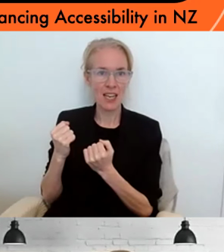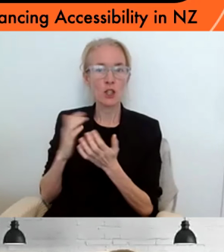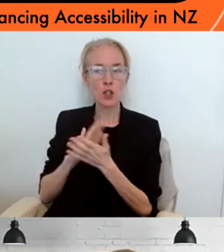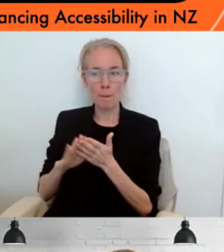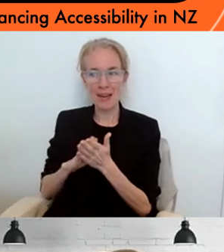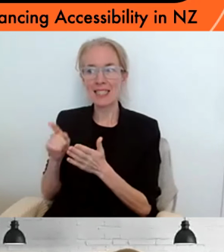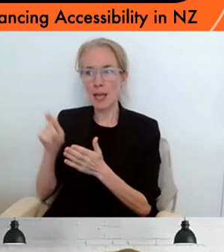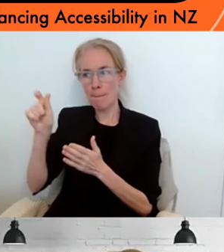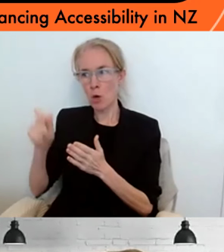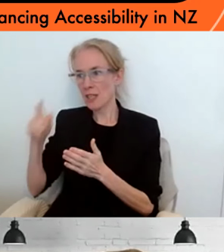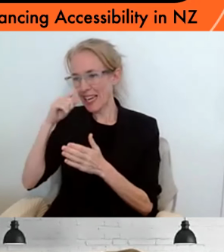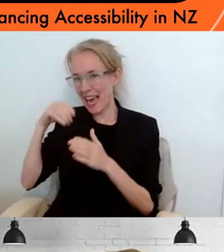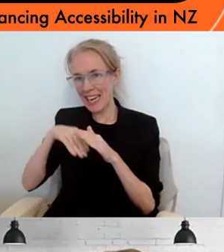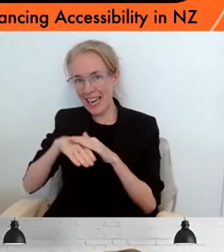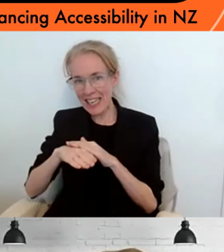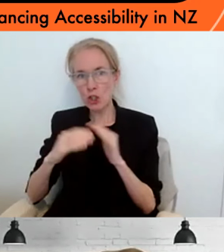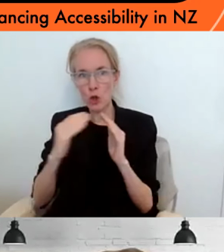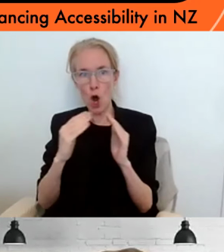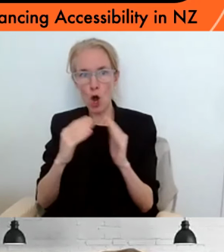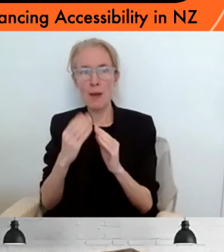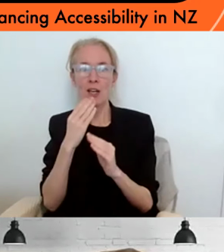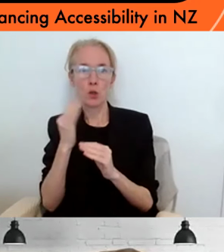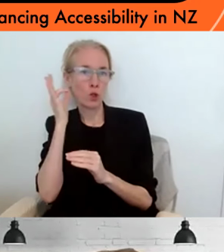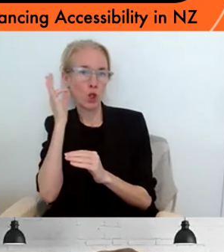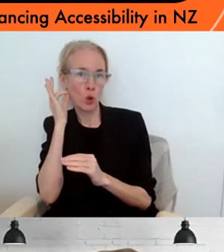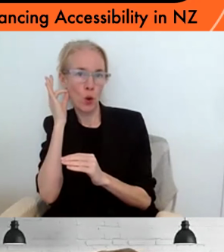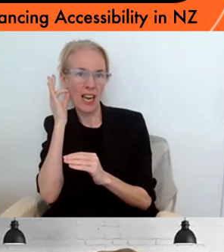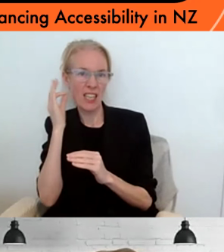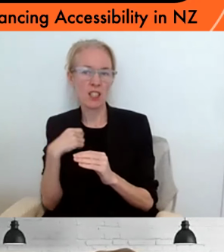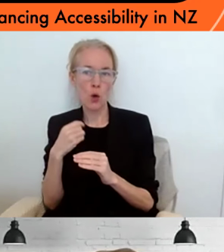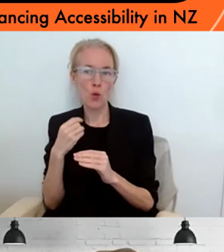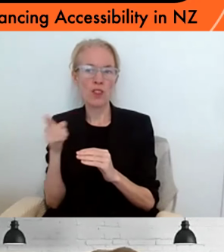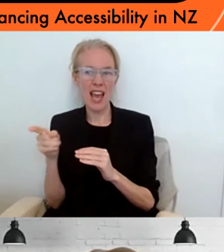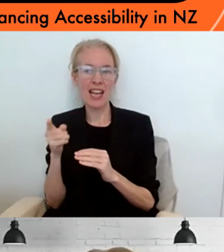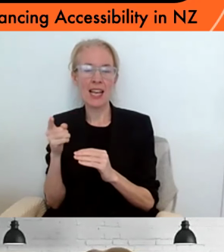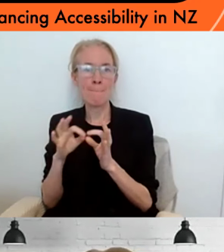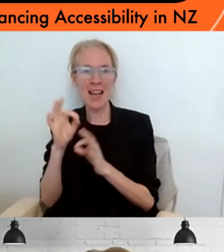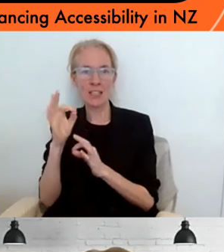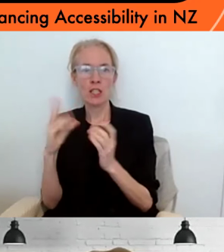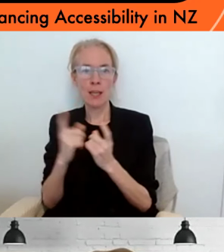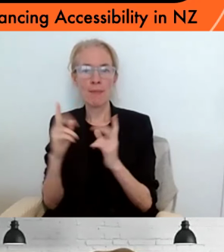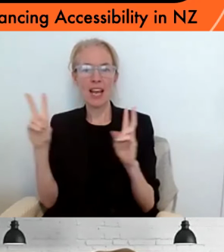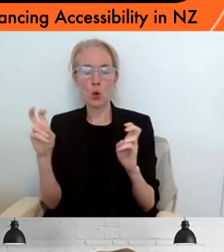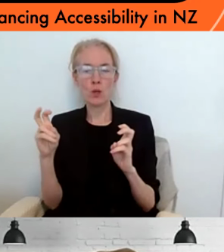that base level and making that a requirement in all new-builds.